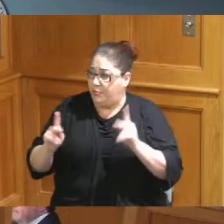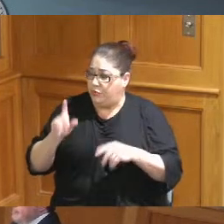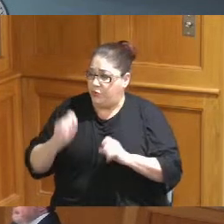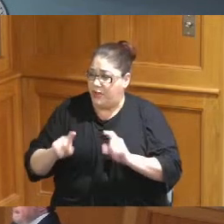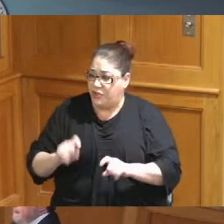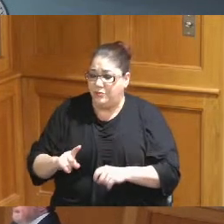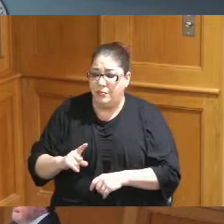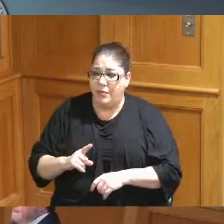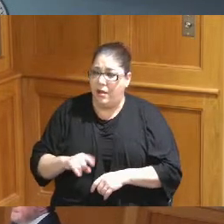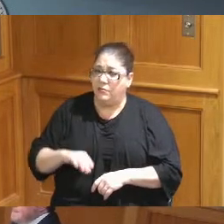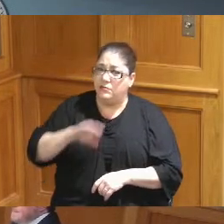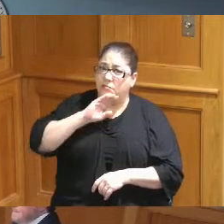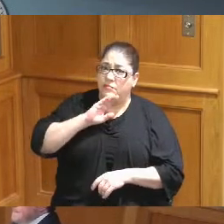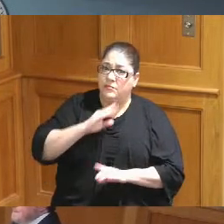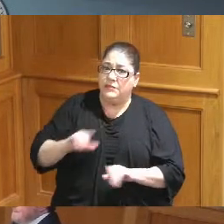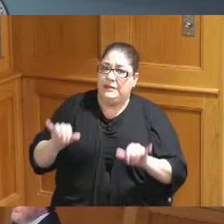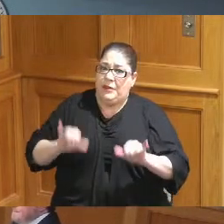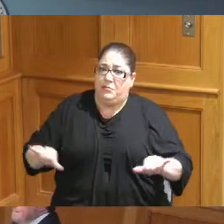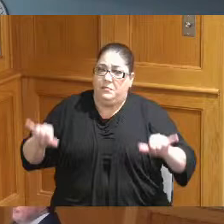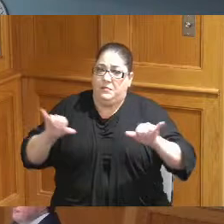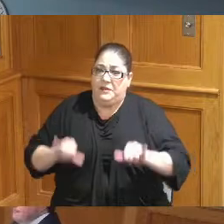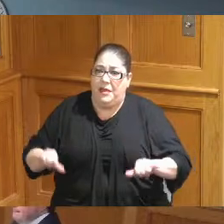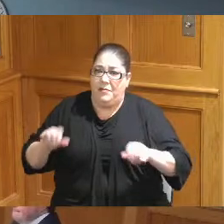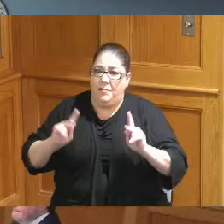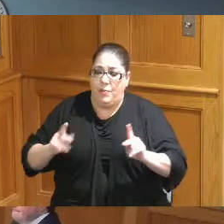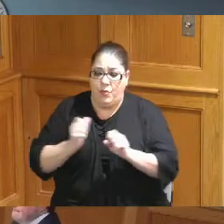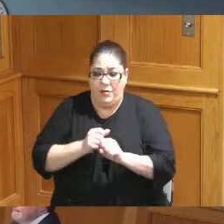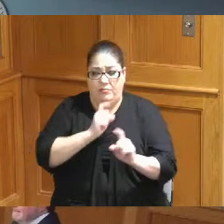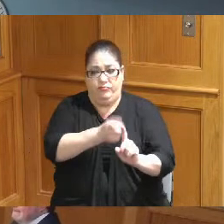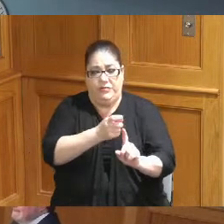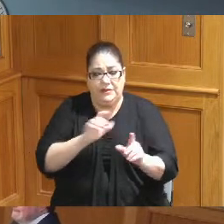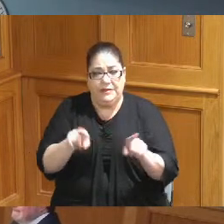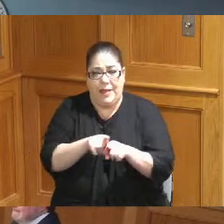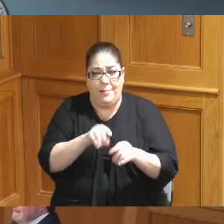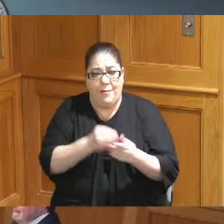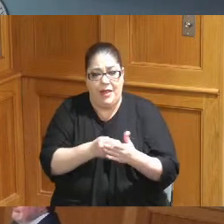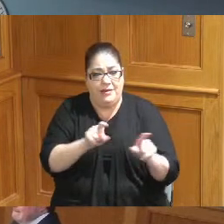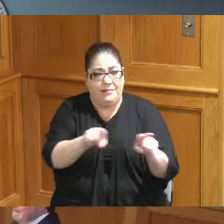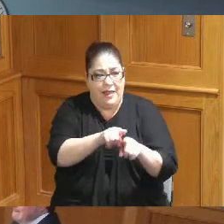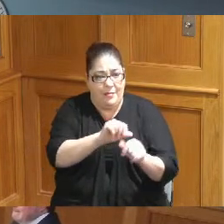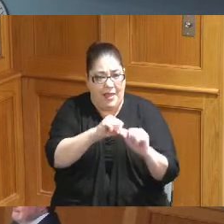she had frustration got the same people getting the same money doing the same thing and they're